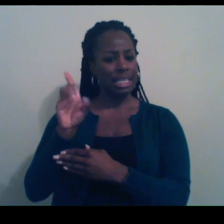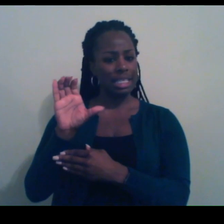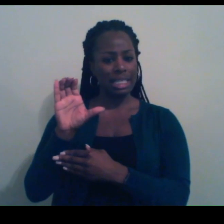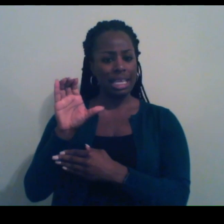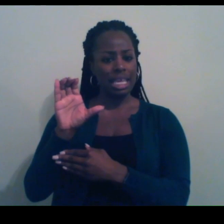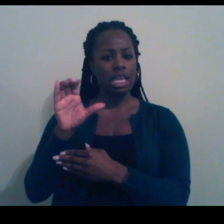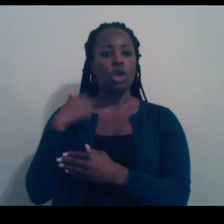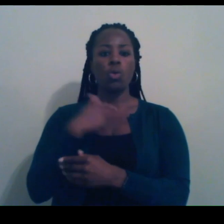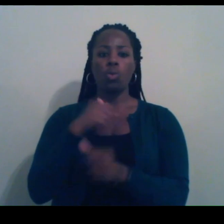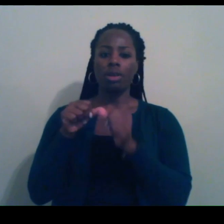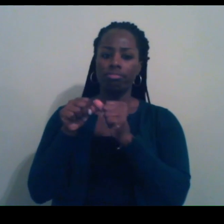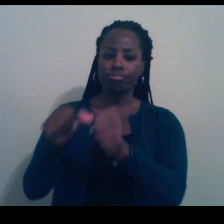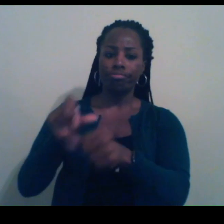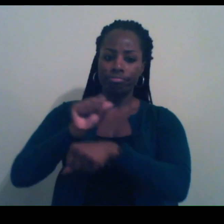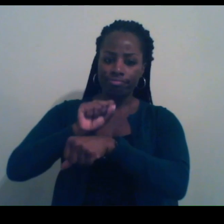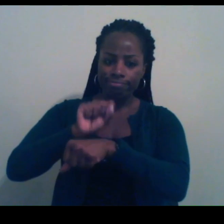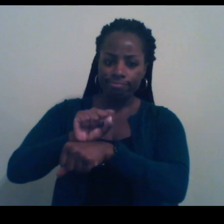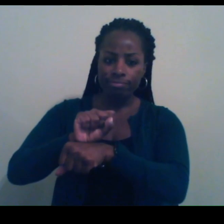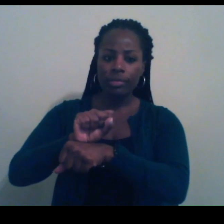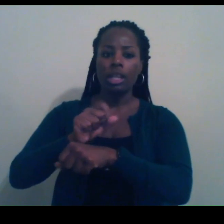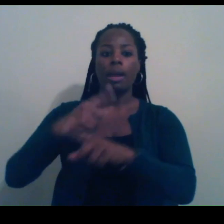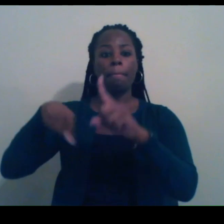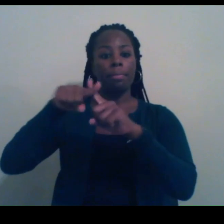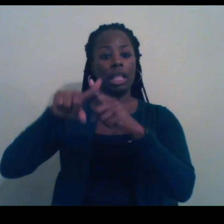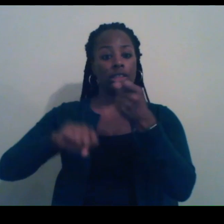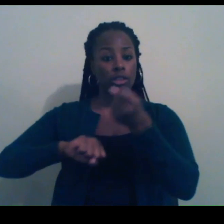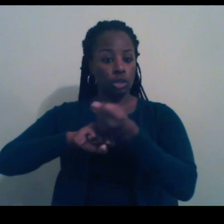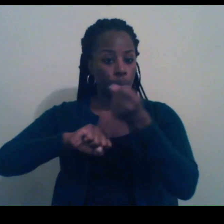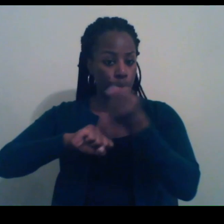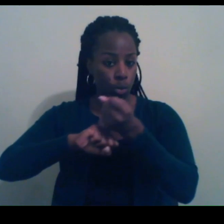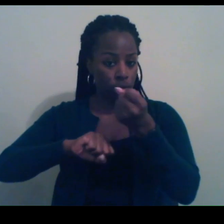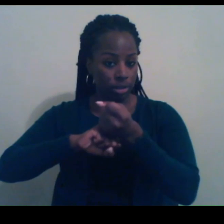provide support to really the backbone of our public health system in this